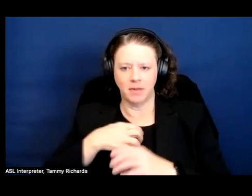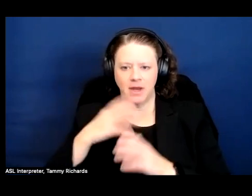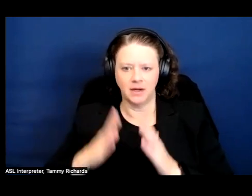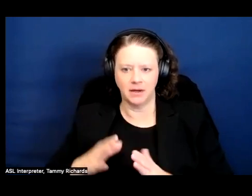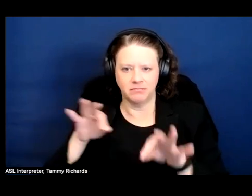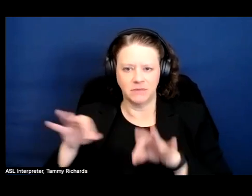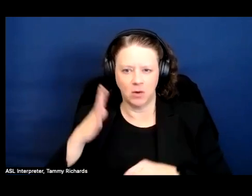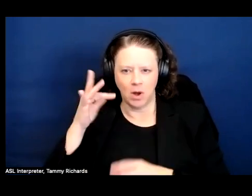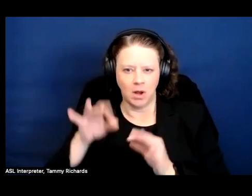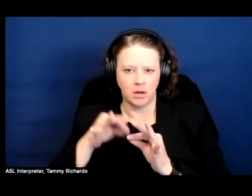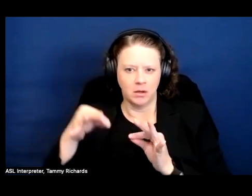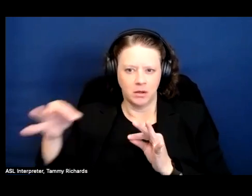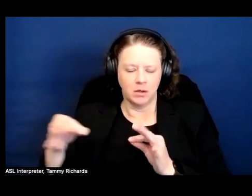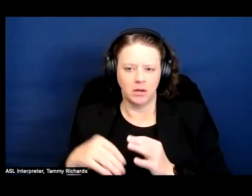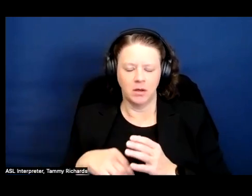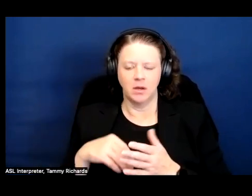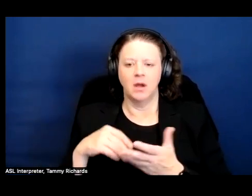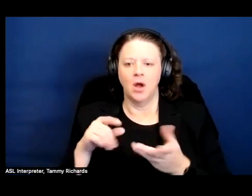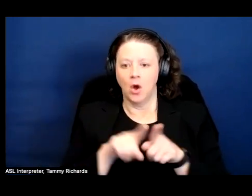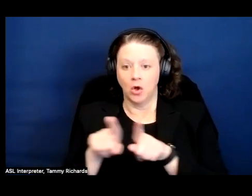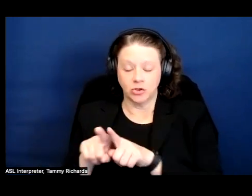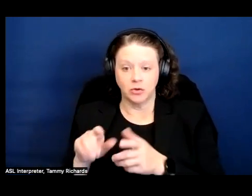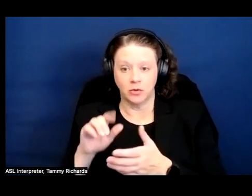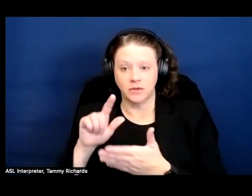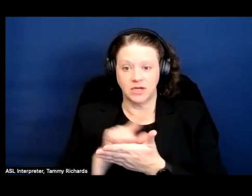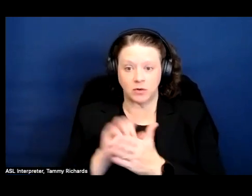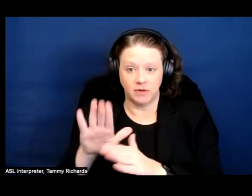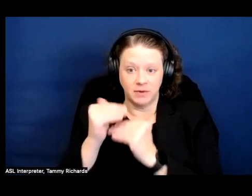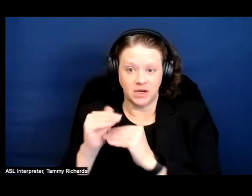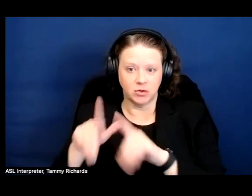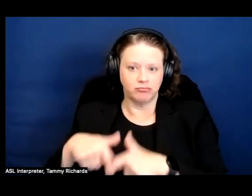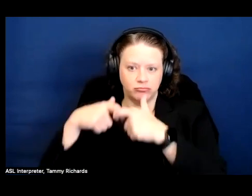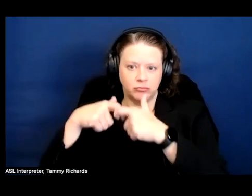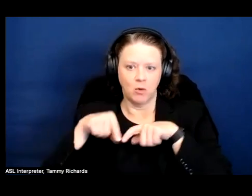As we all know, the rental market's pretty tight, especially in recent years.